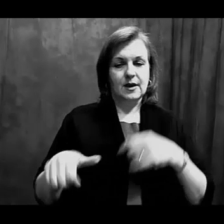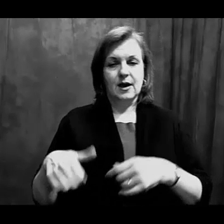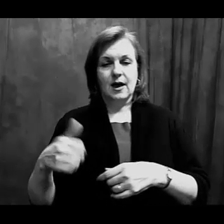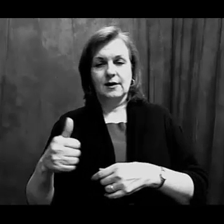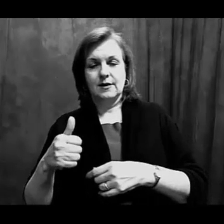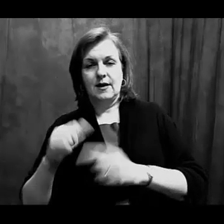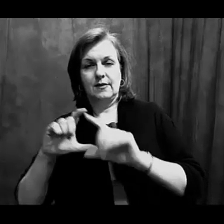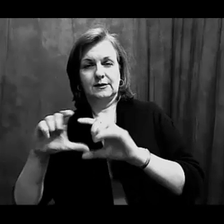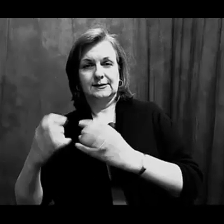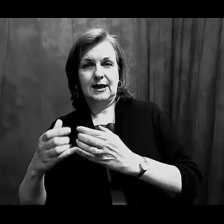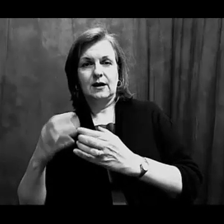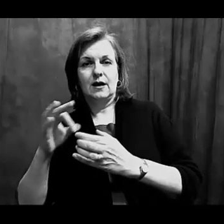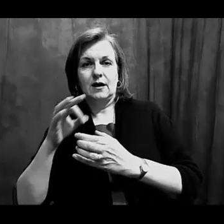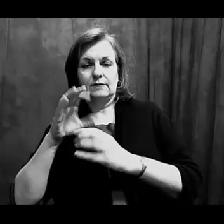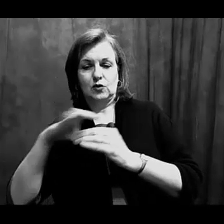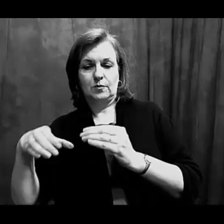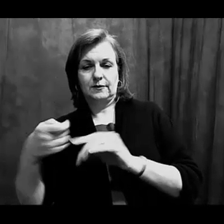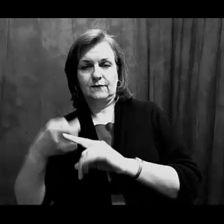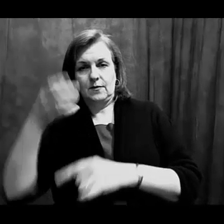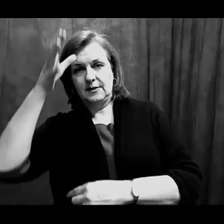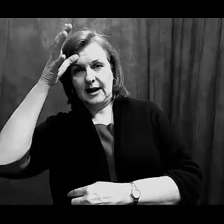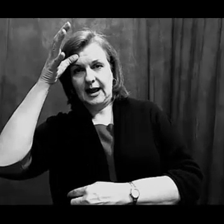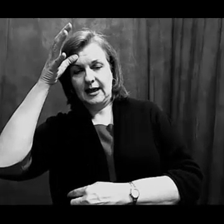and one from dad